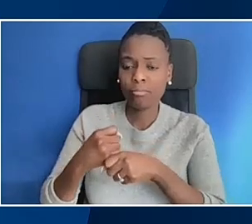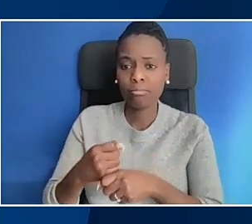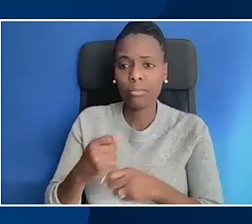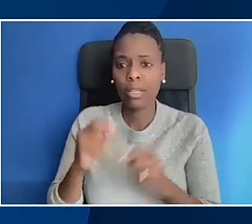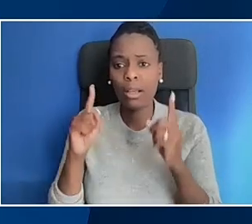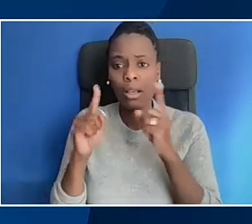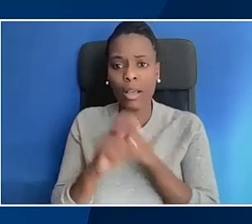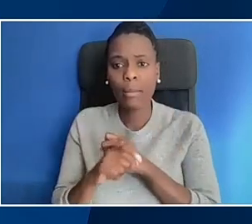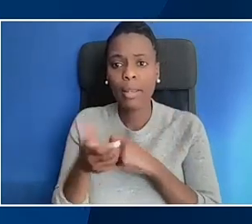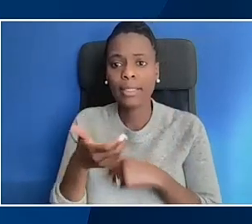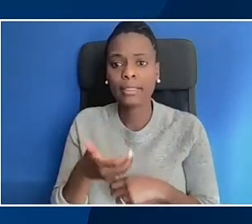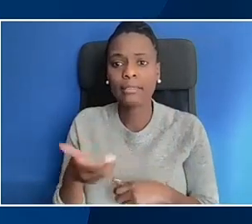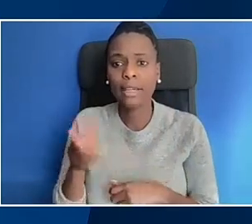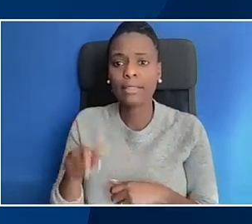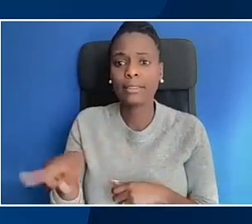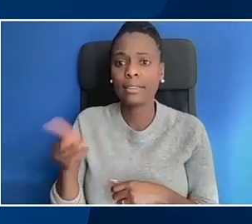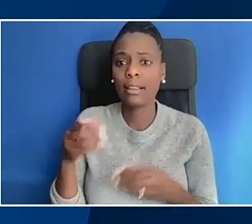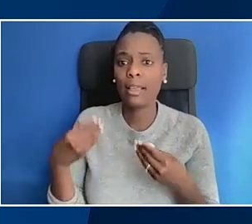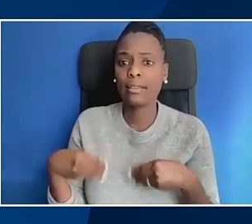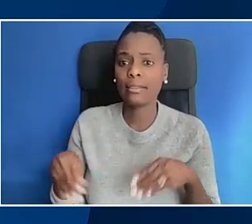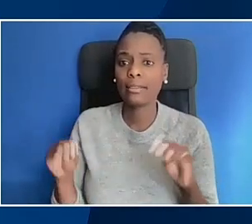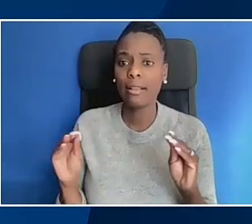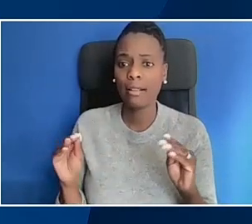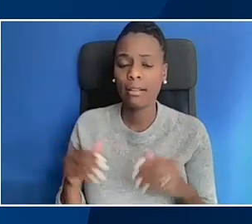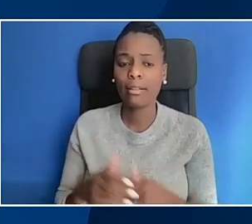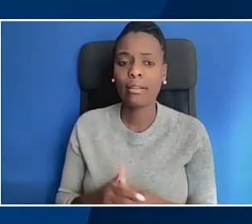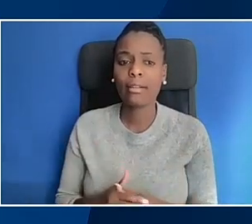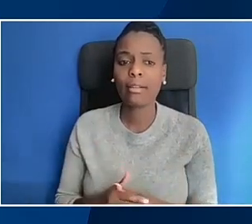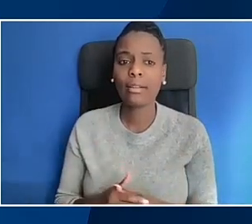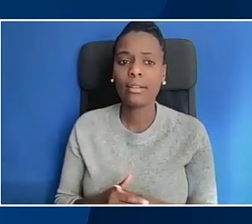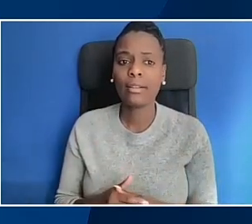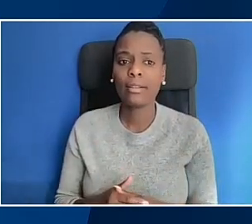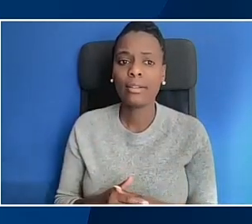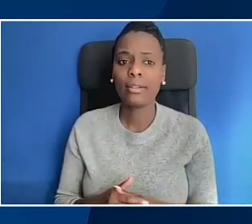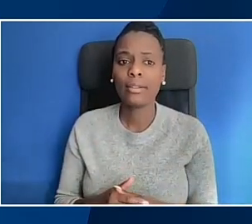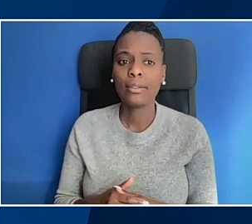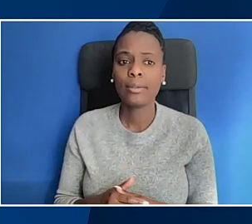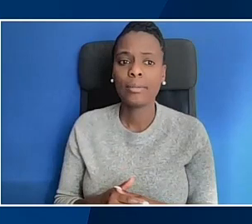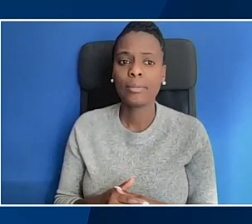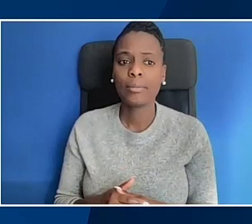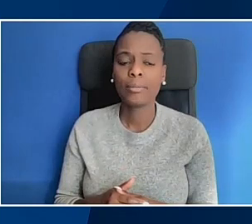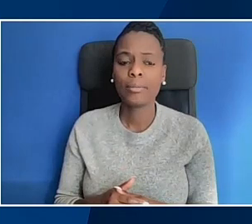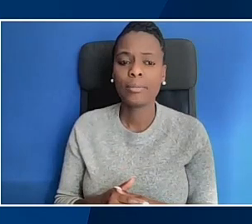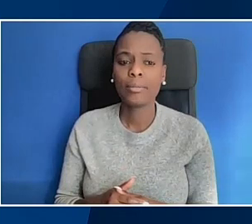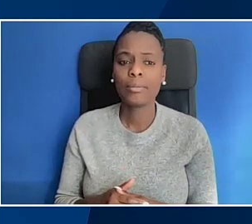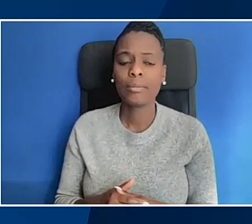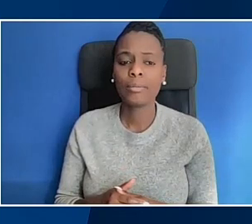sell. And, you know, I talked to the business people, you know, it's very clear